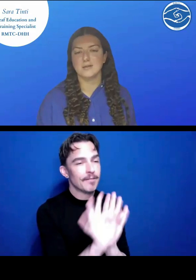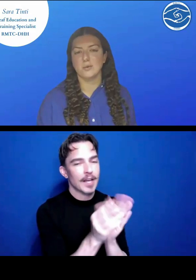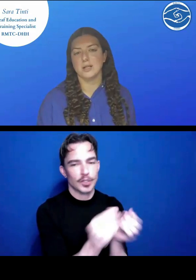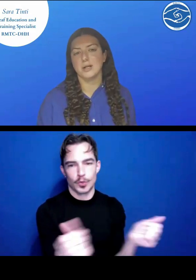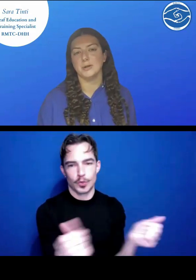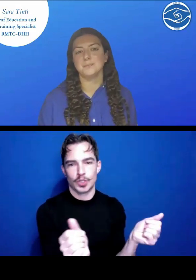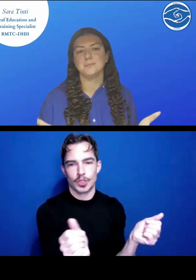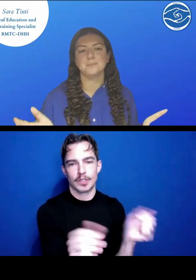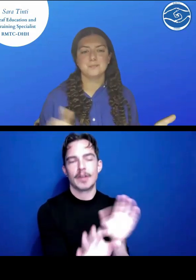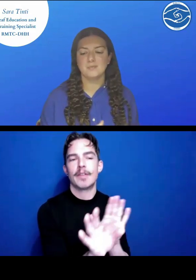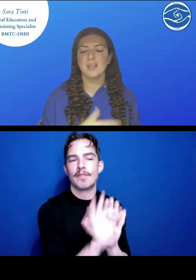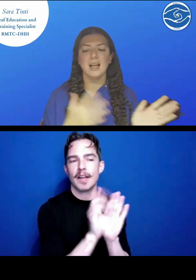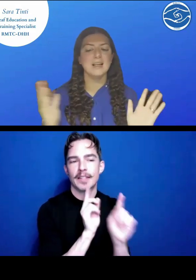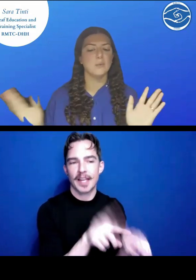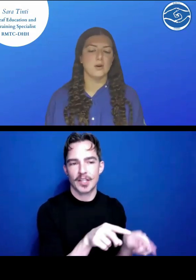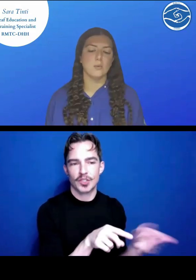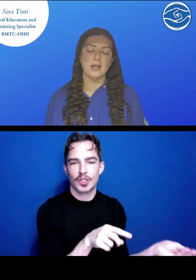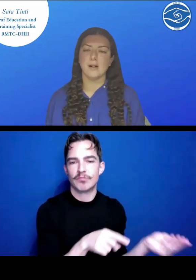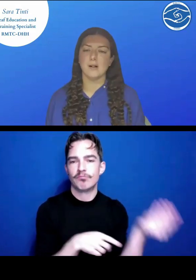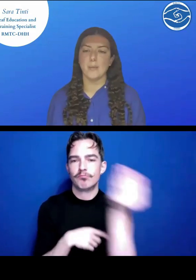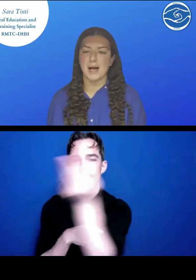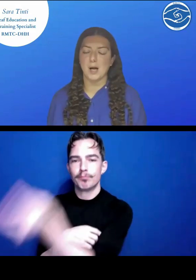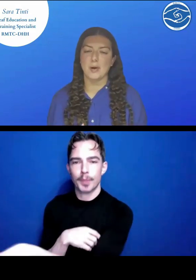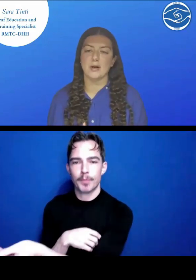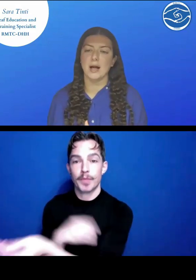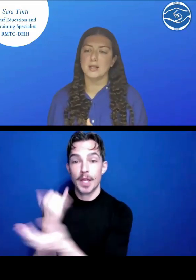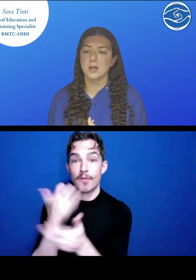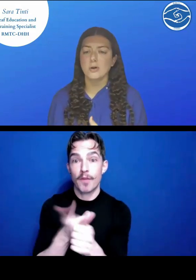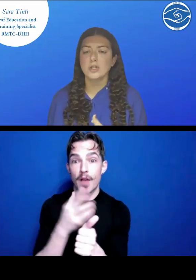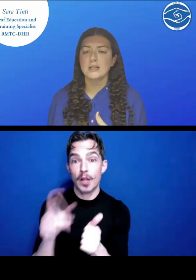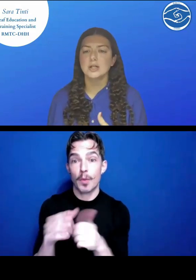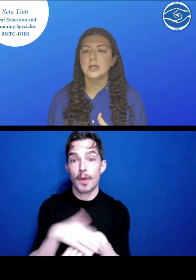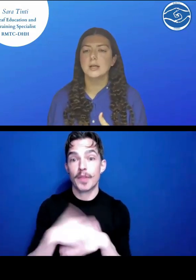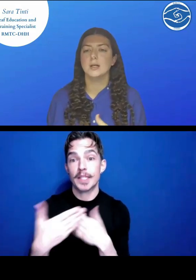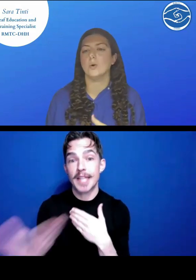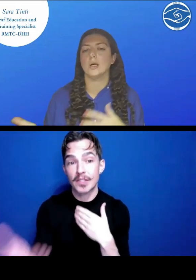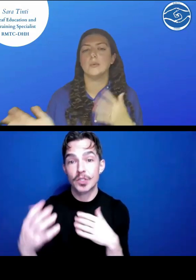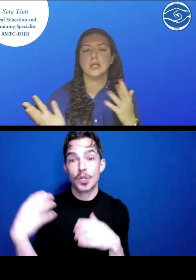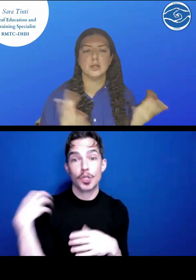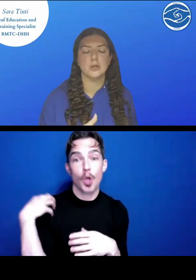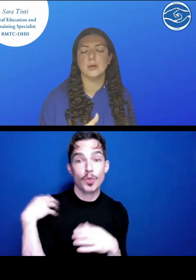answer for you. And whether we follow it back up on our next coaching session or we shoot